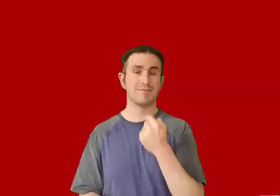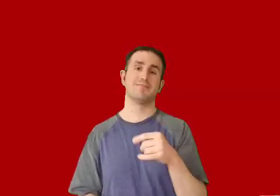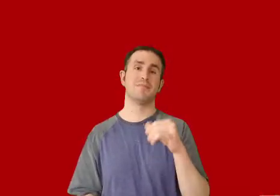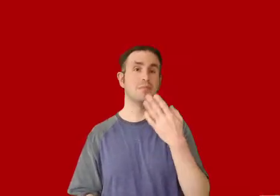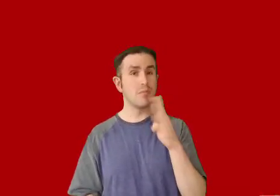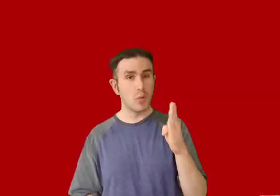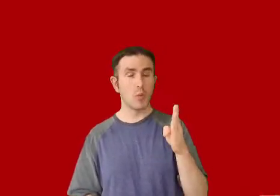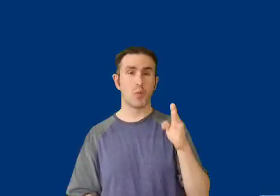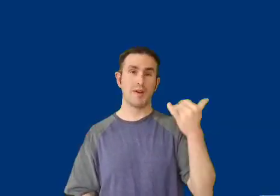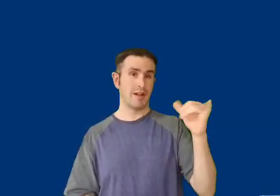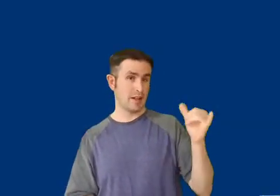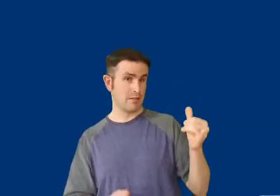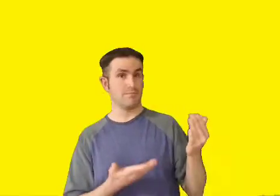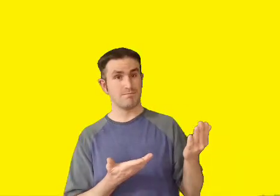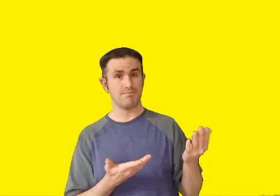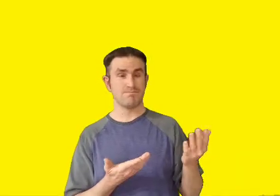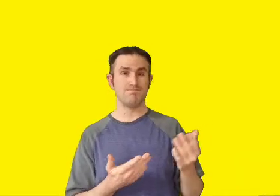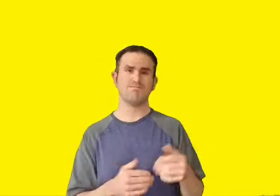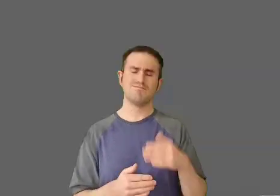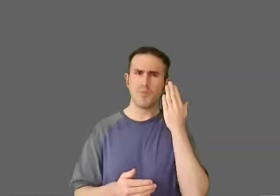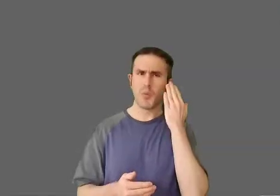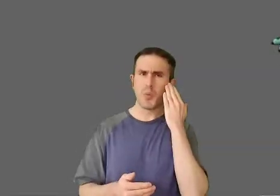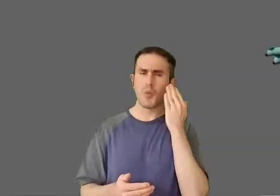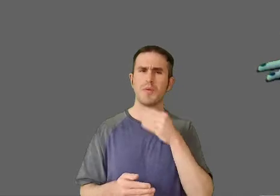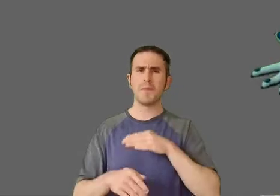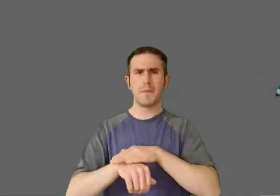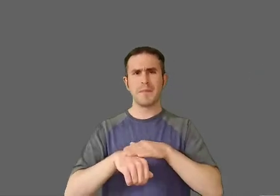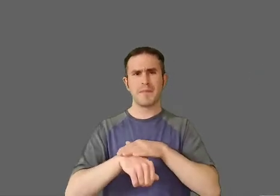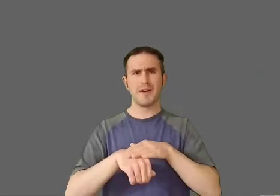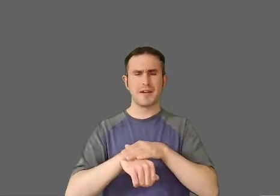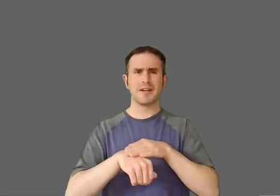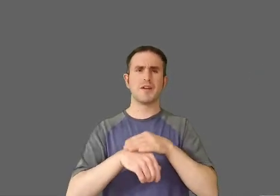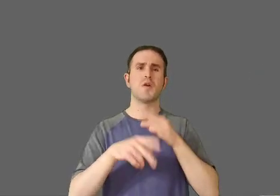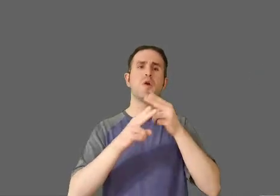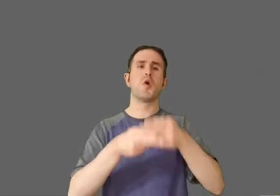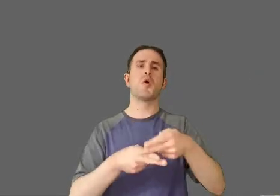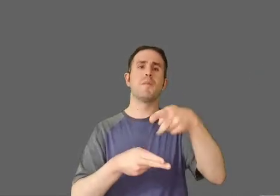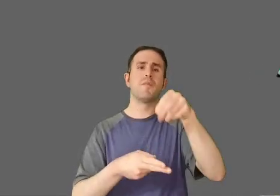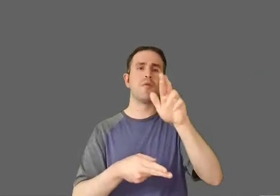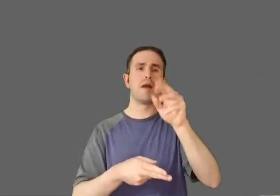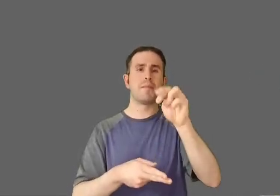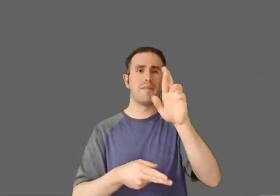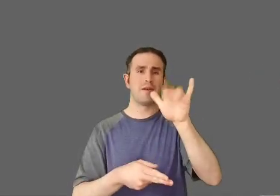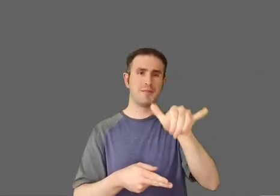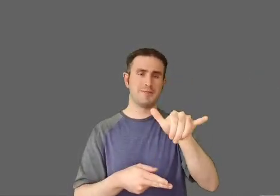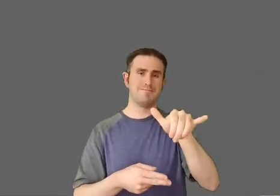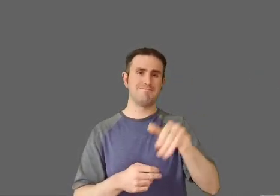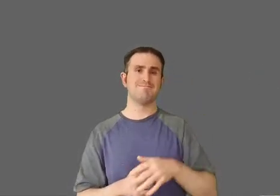red, blue, yellow. You know your basic primary colors. From there, of course you have your